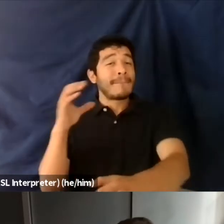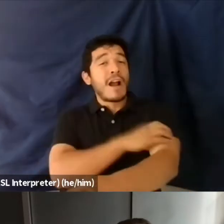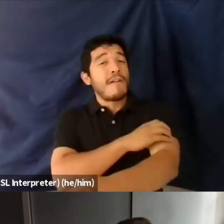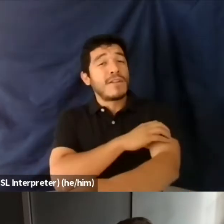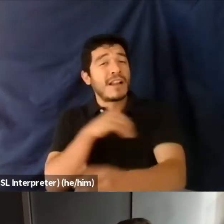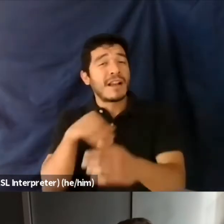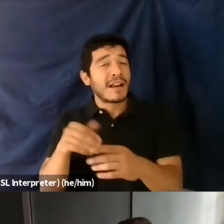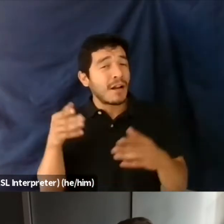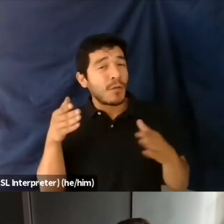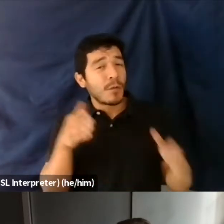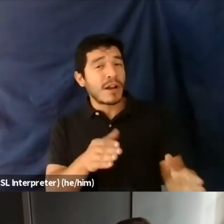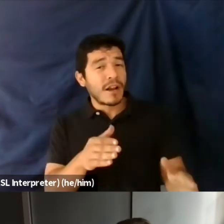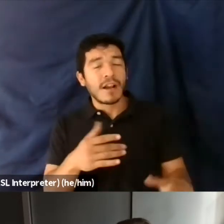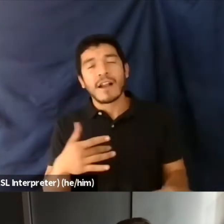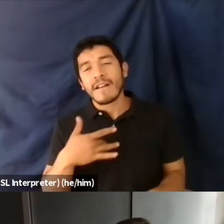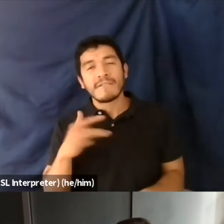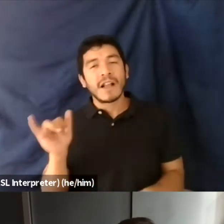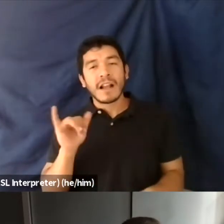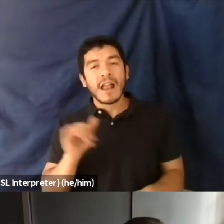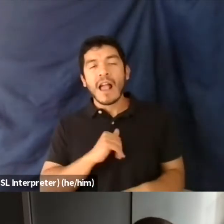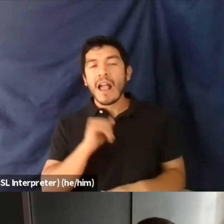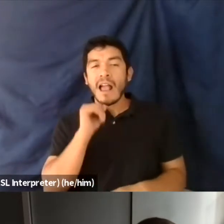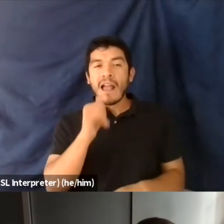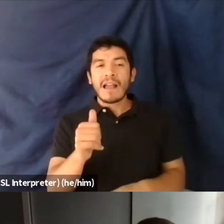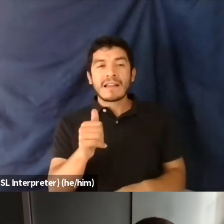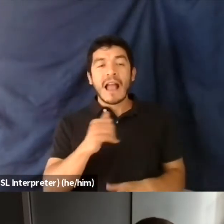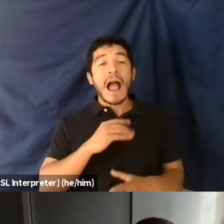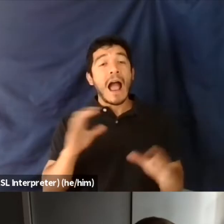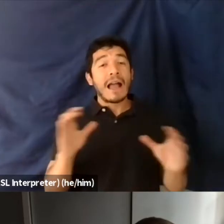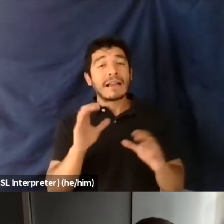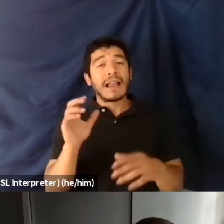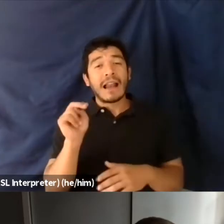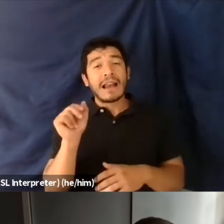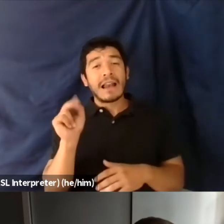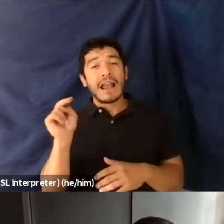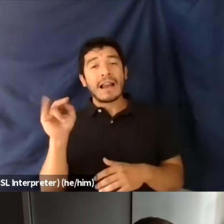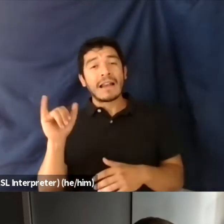it feels like I did nanny proud in a way, like, I feel like,